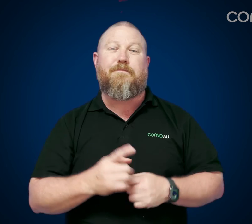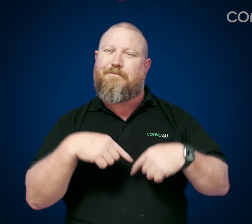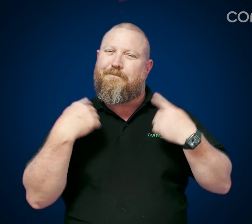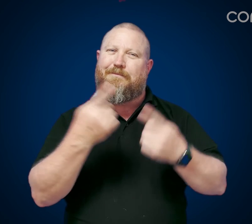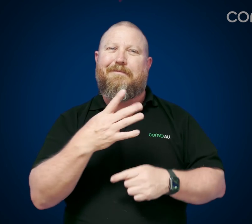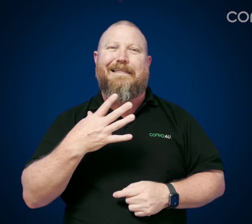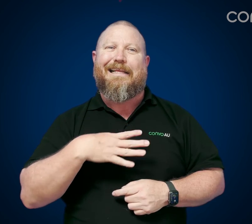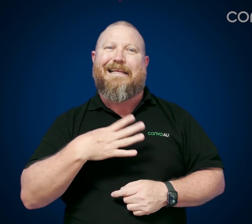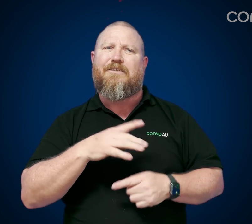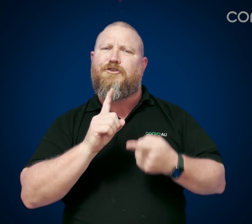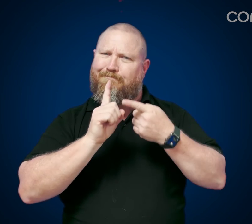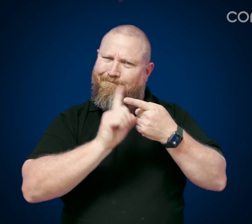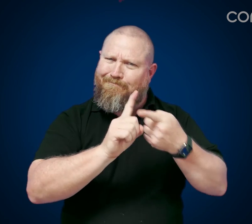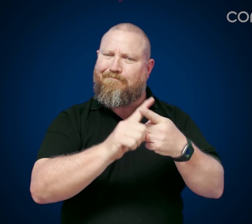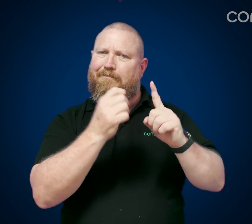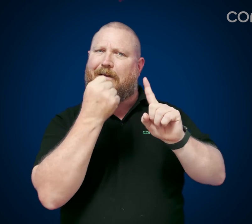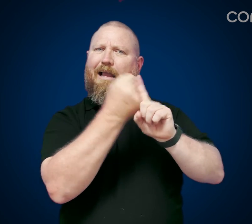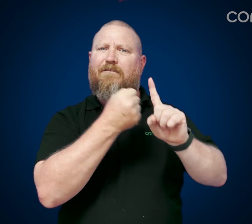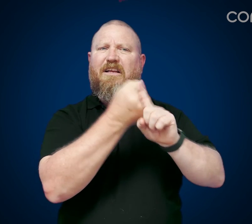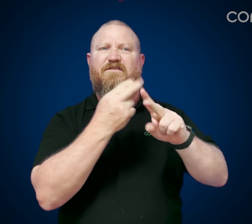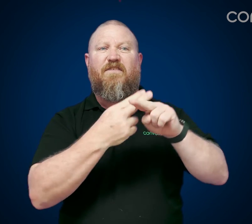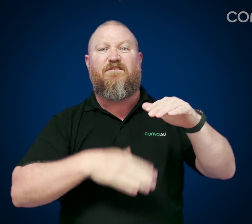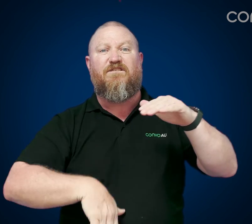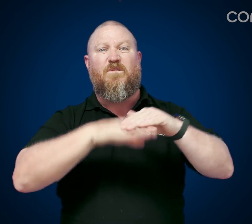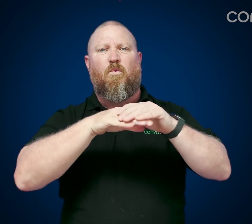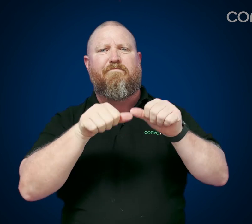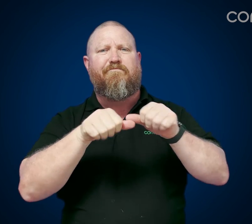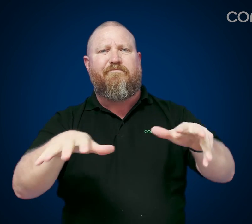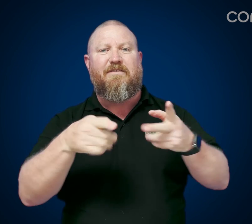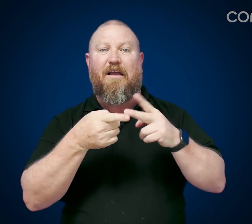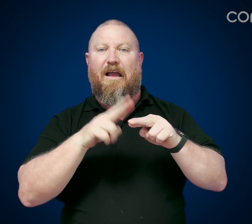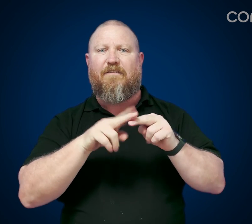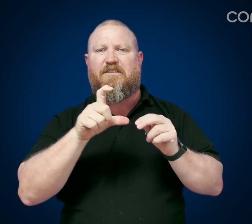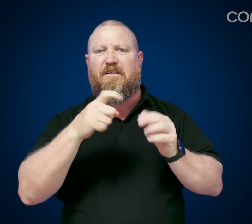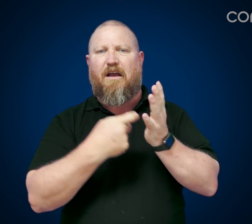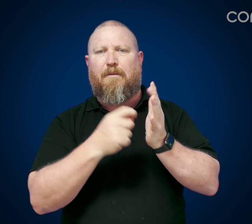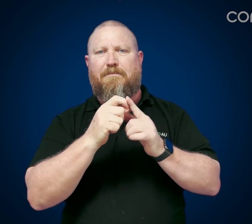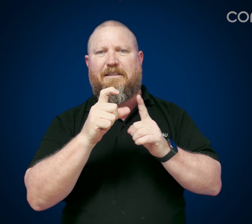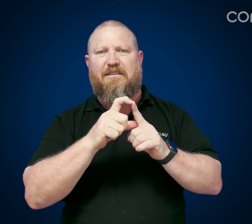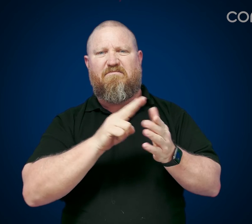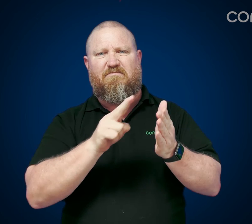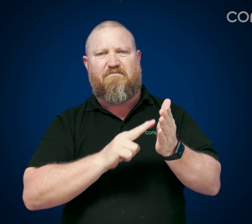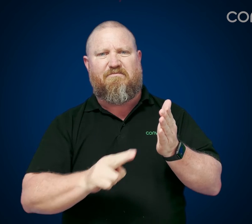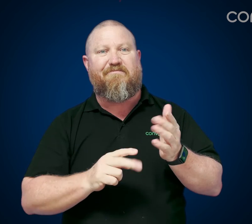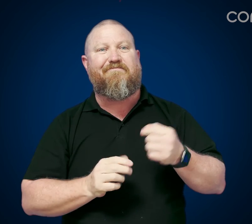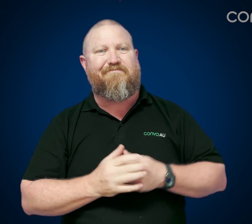We must continue advocating for the full implementation of the UN CRPD